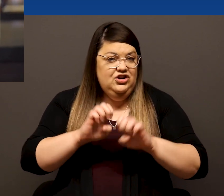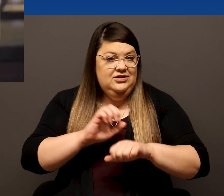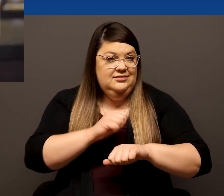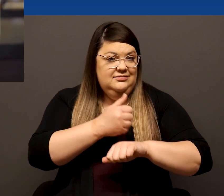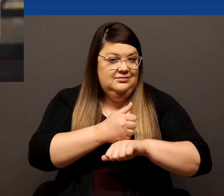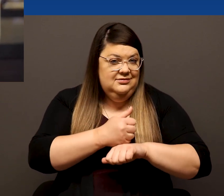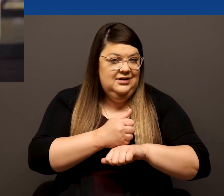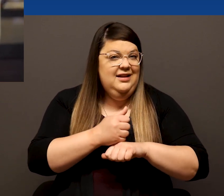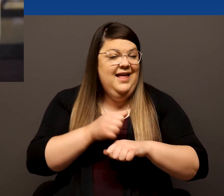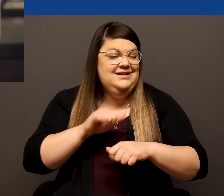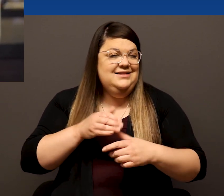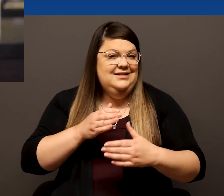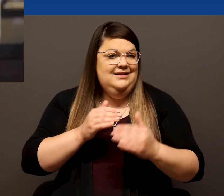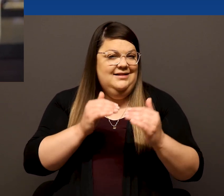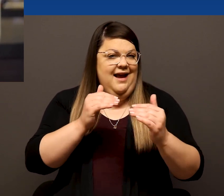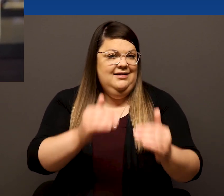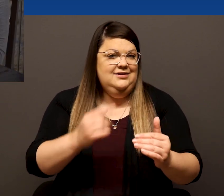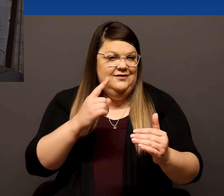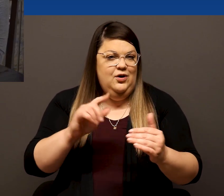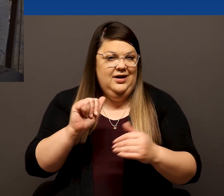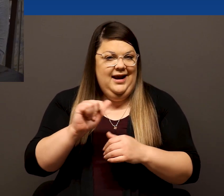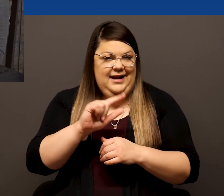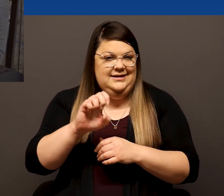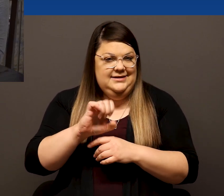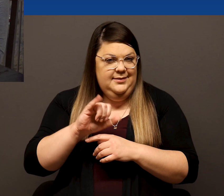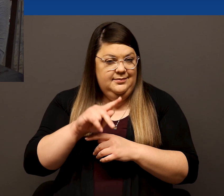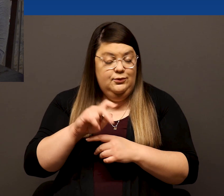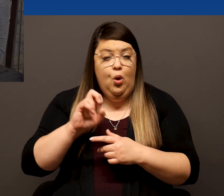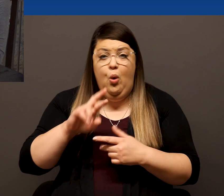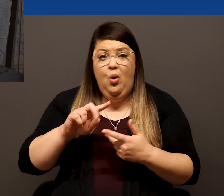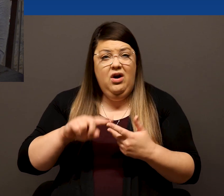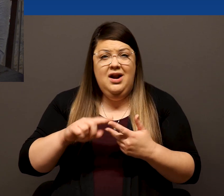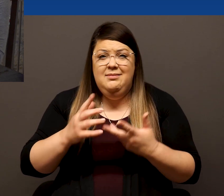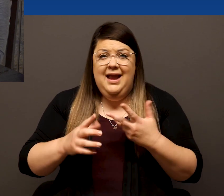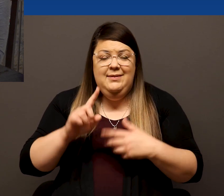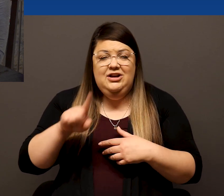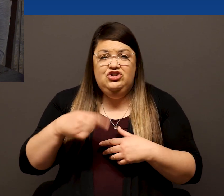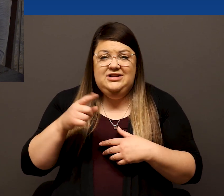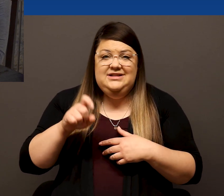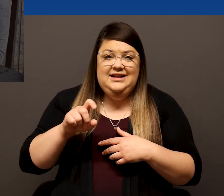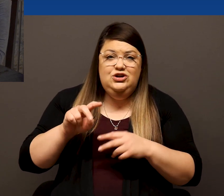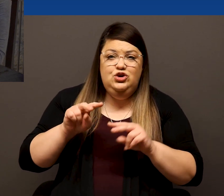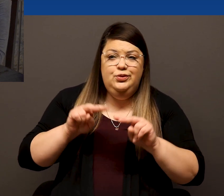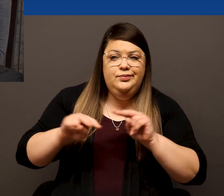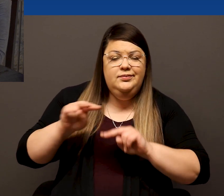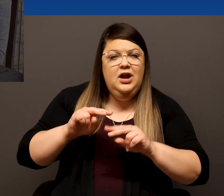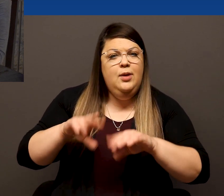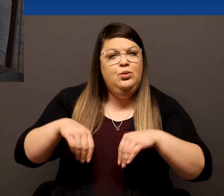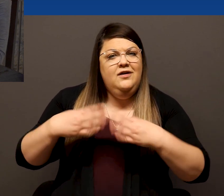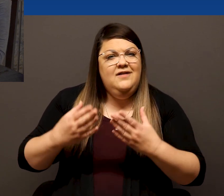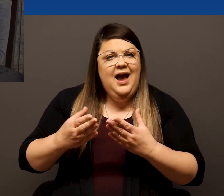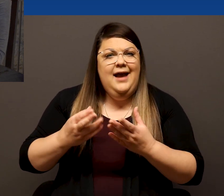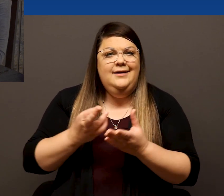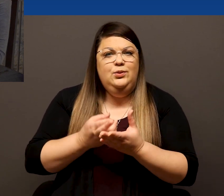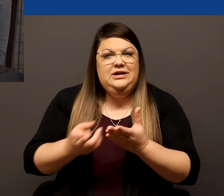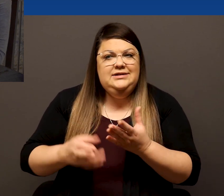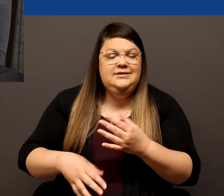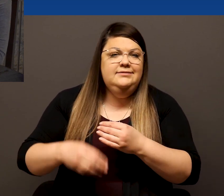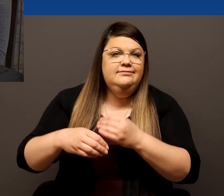for the Arizona Early Intervention Program. Or it might be that we just need to provide you some additional resources and supports